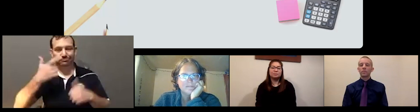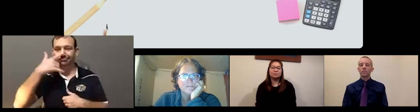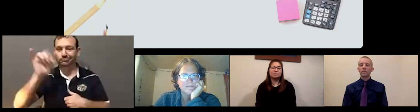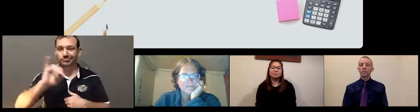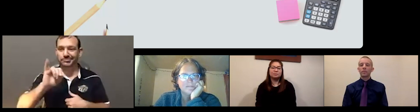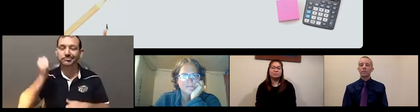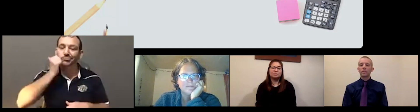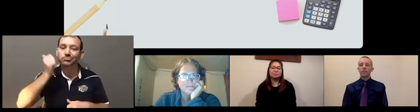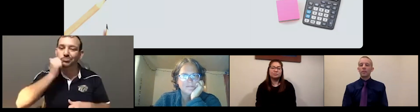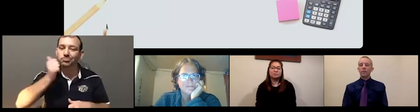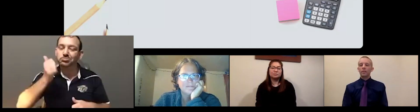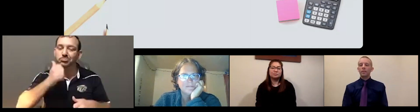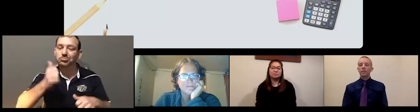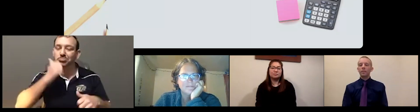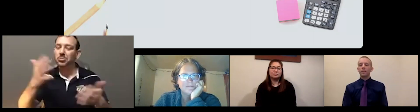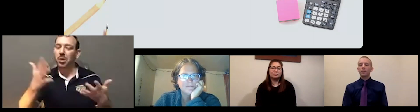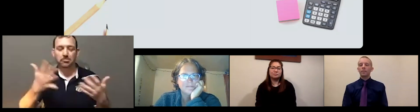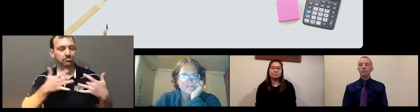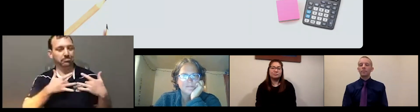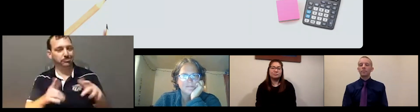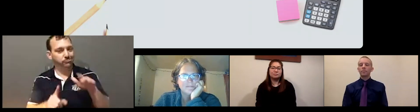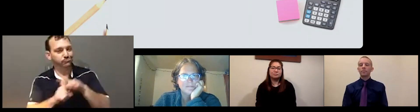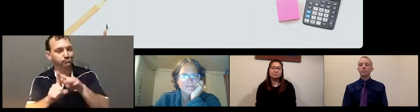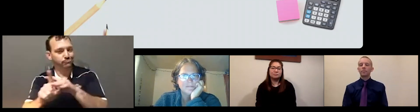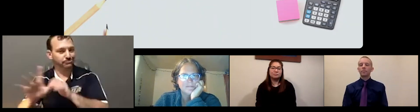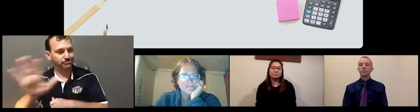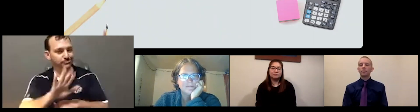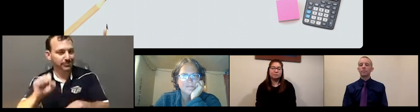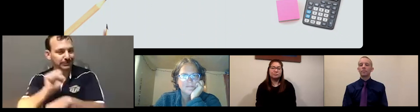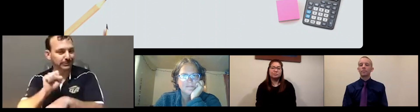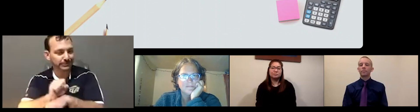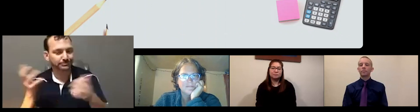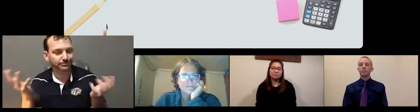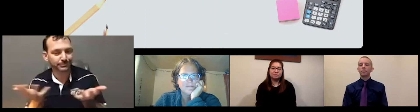and what tends to come up in your work.